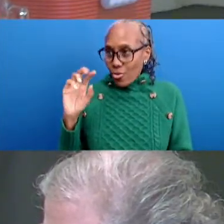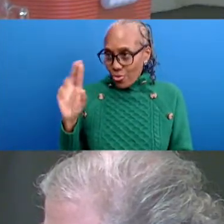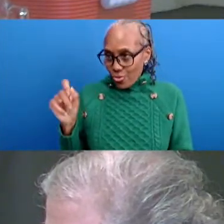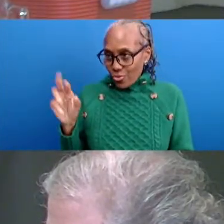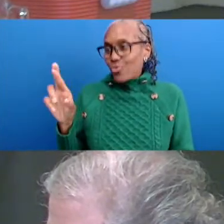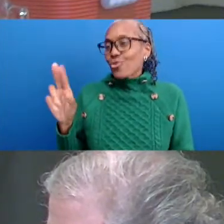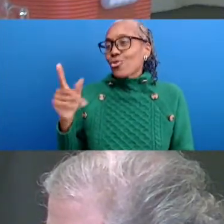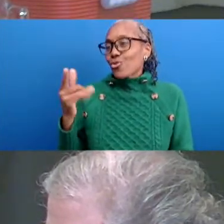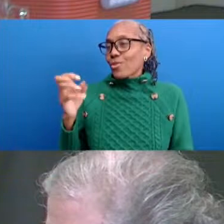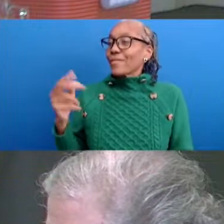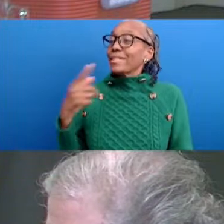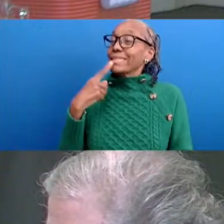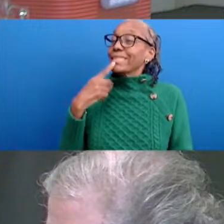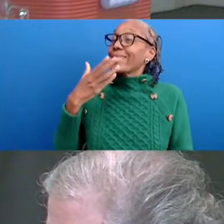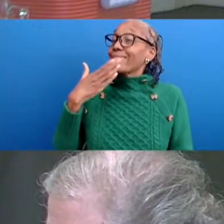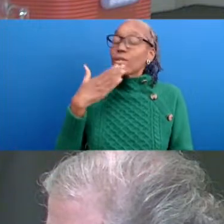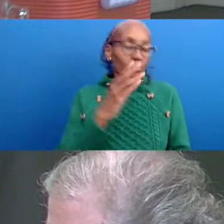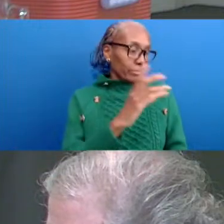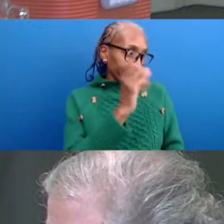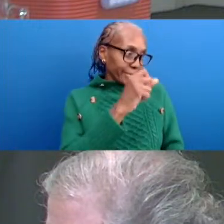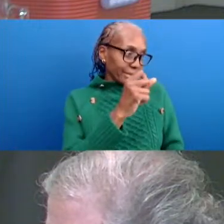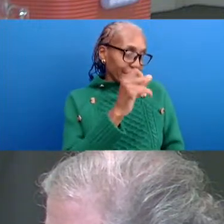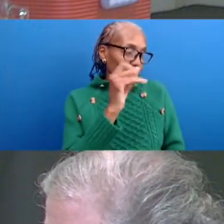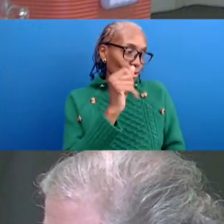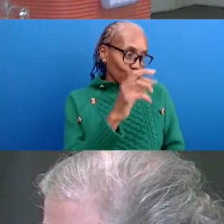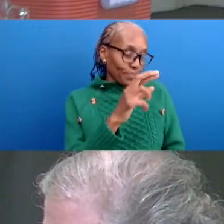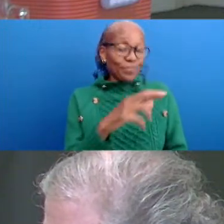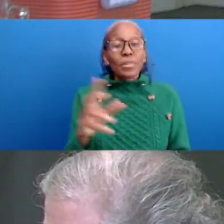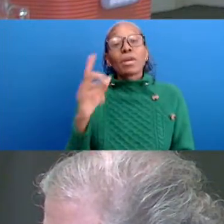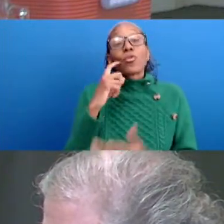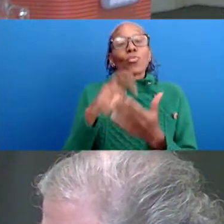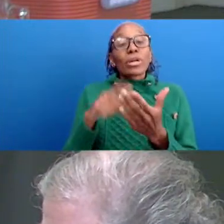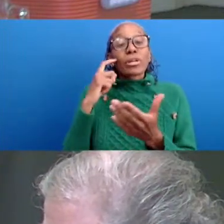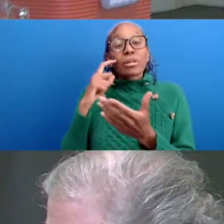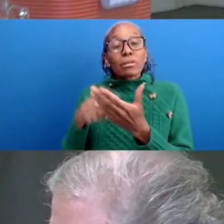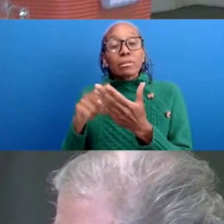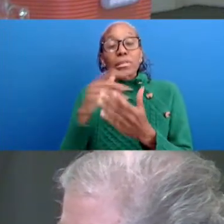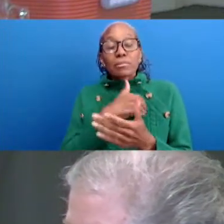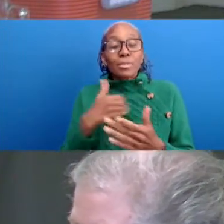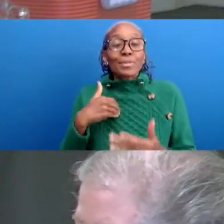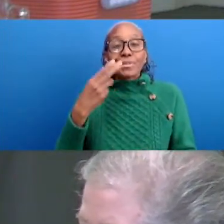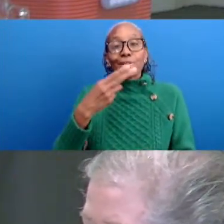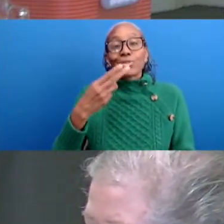GRIFFIN SAID. THANK YOU.